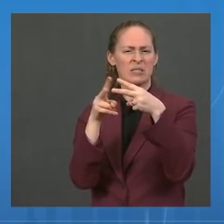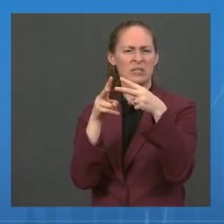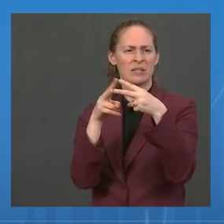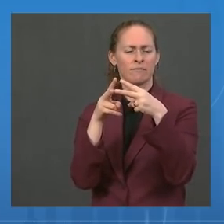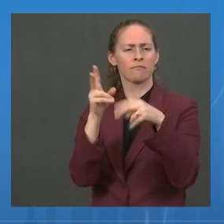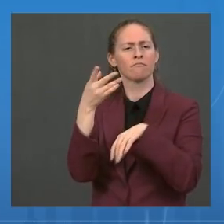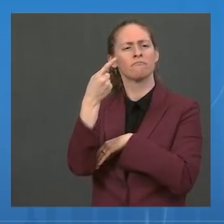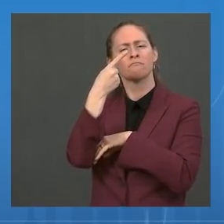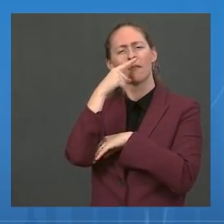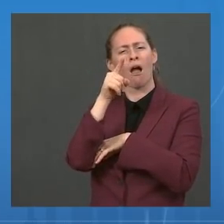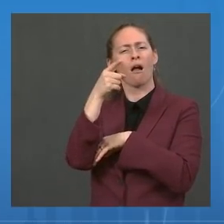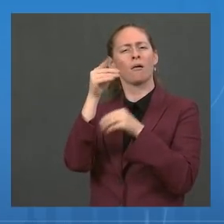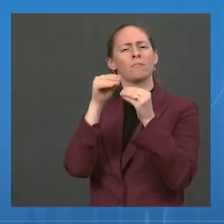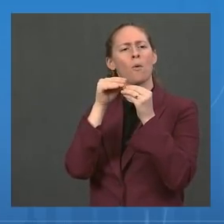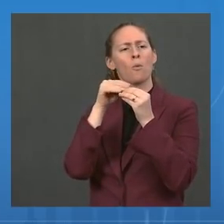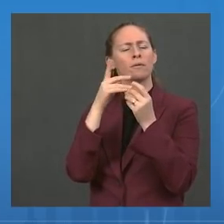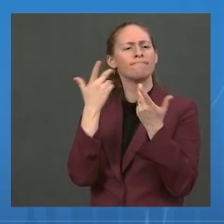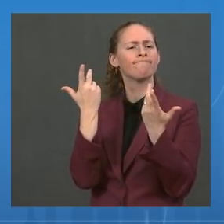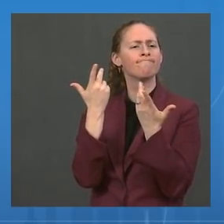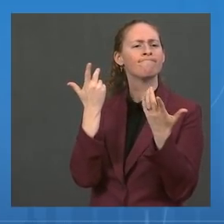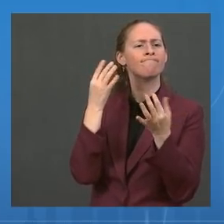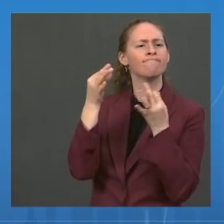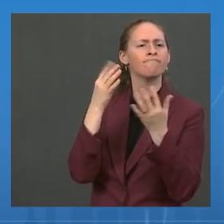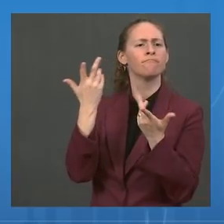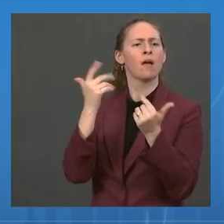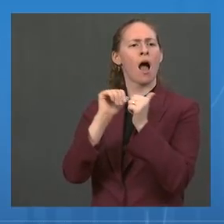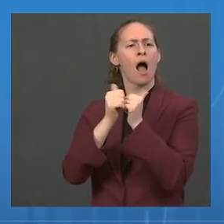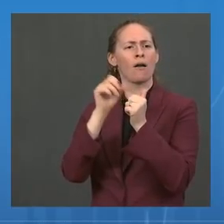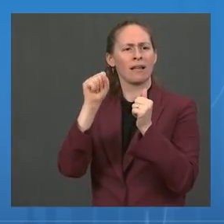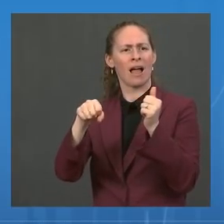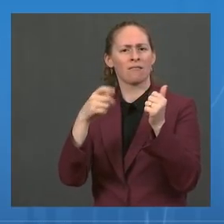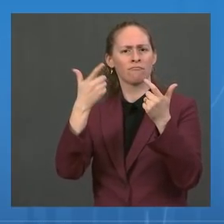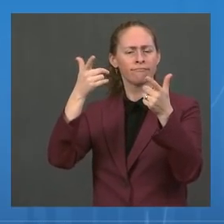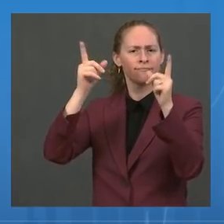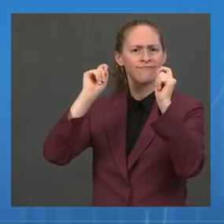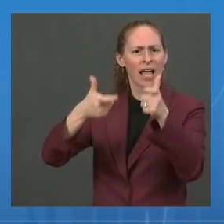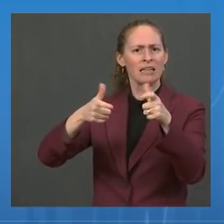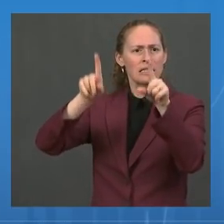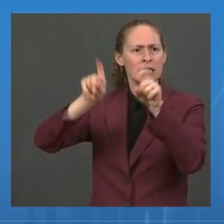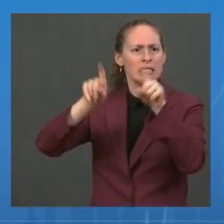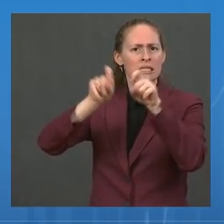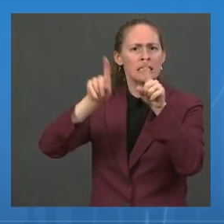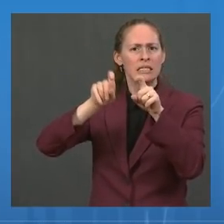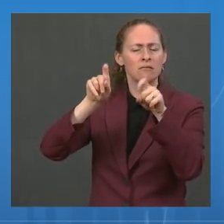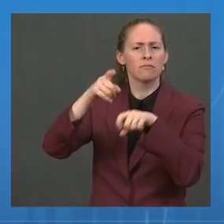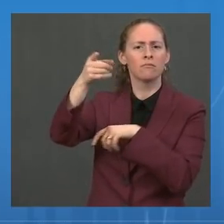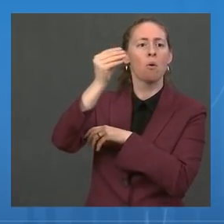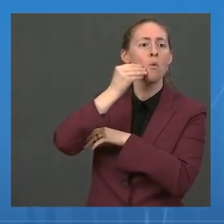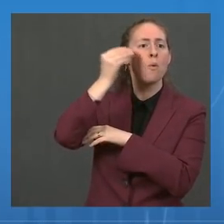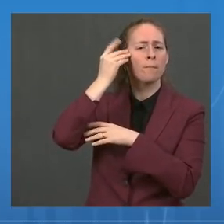to lower the cost of rapid at-home tests and to expand testing capacity more broadly, given the higher demand at schools